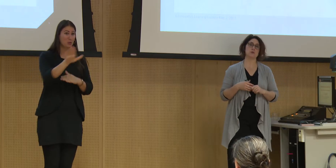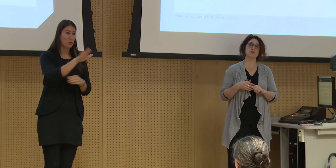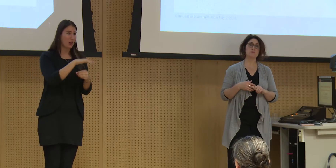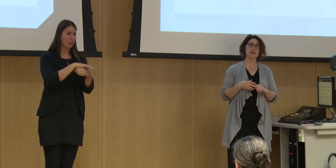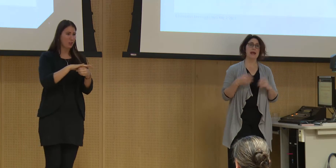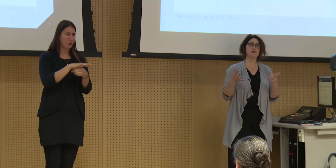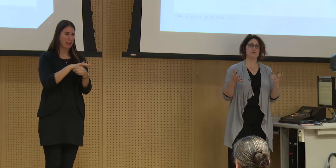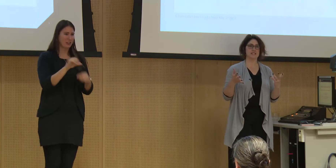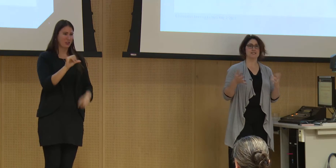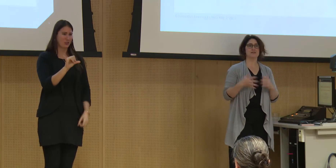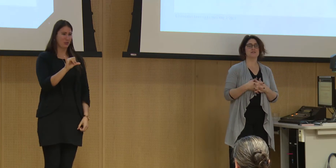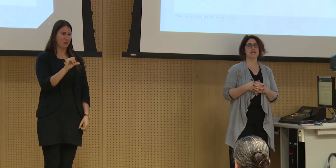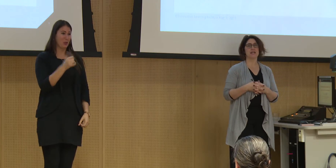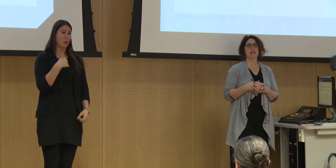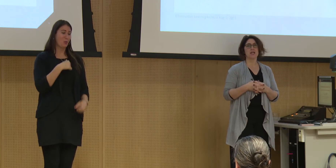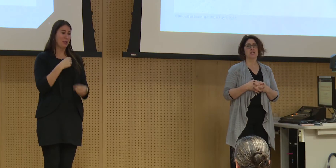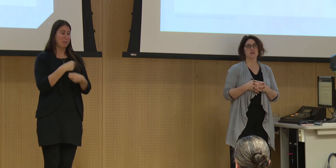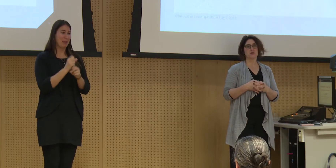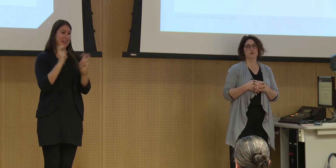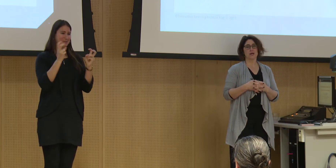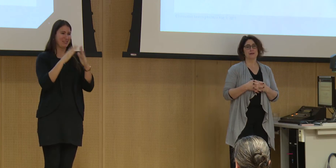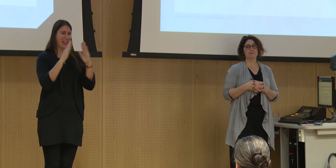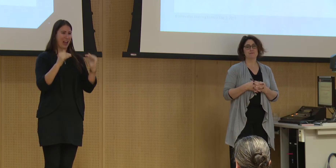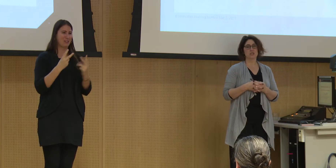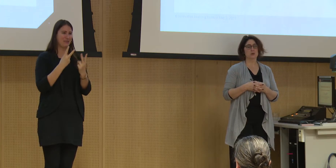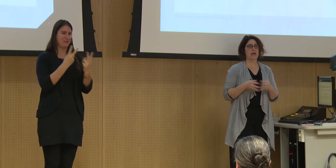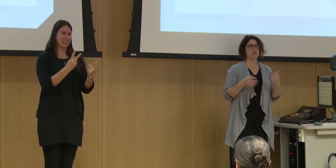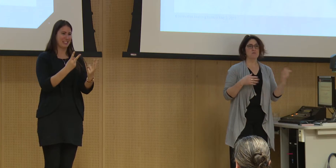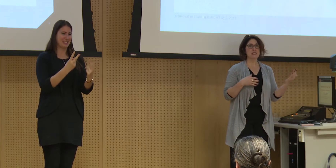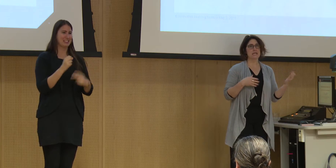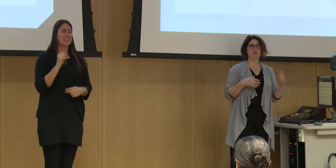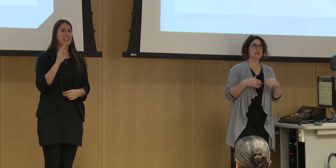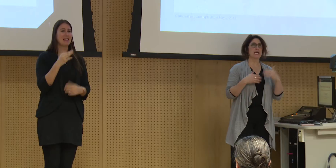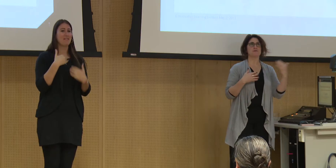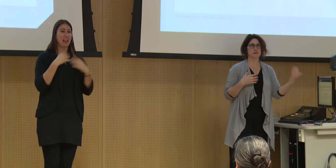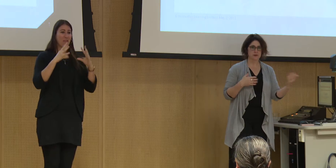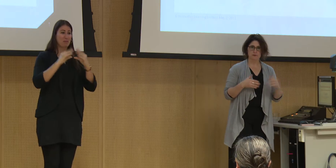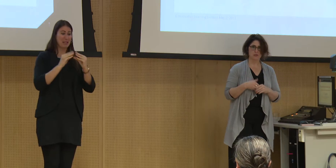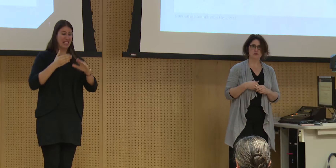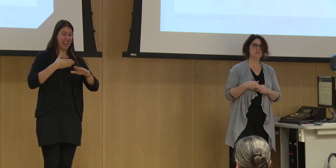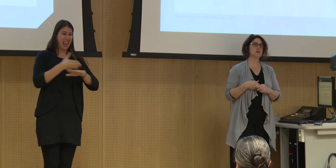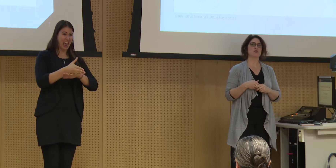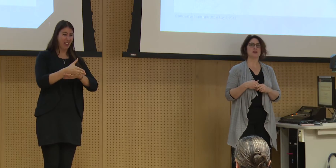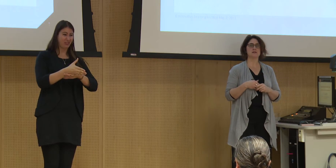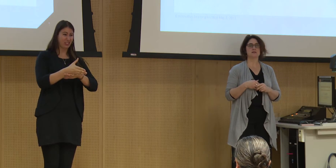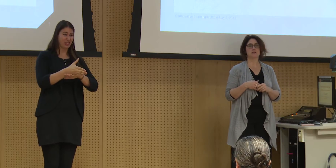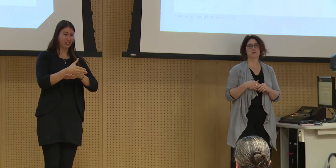So we do make house visits if, say you, you know, have a meeting, right after when you're meeting with us,